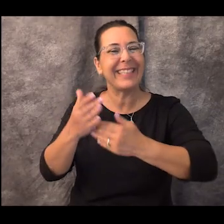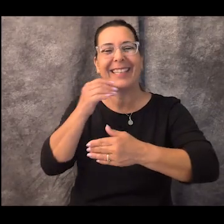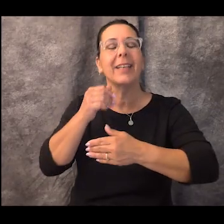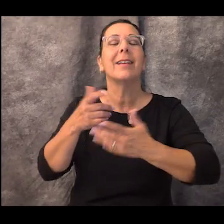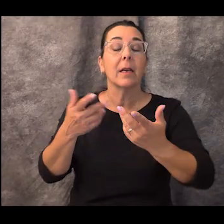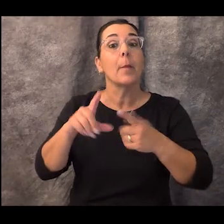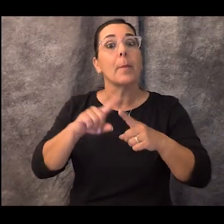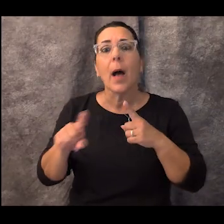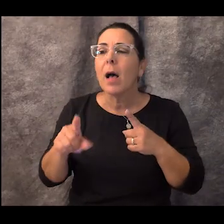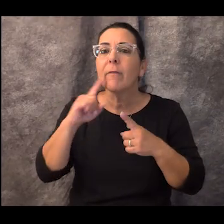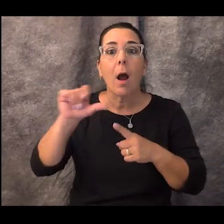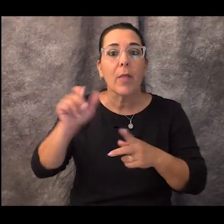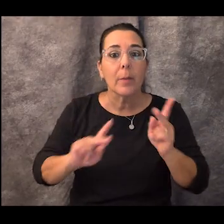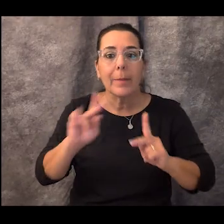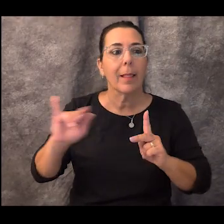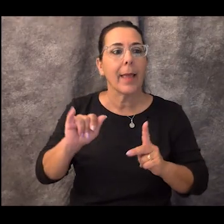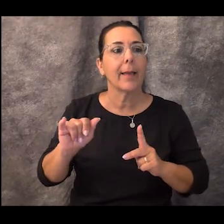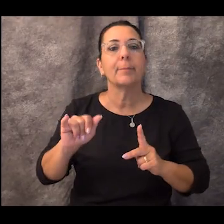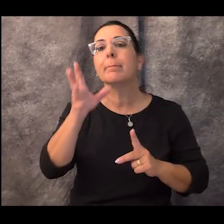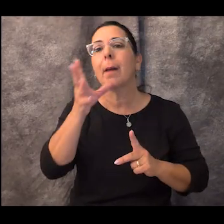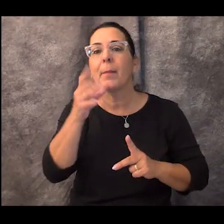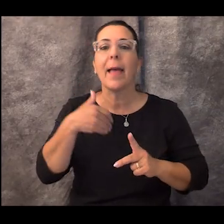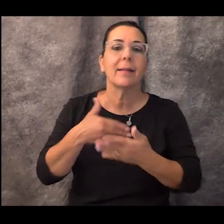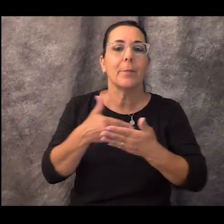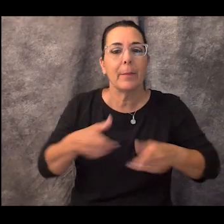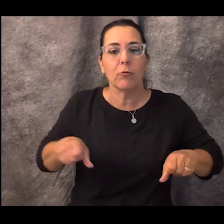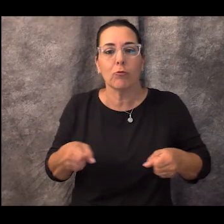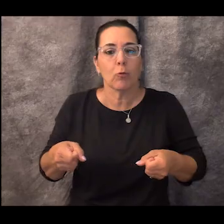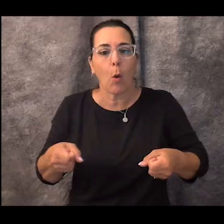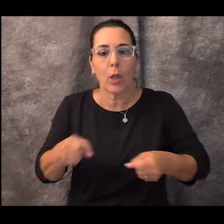a leg and have crutches is using that curb cut, like it benefits everybody,